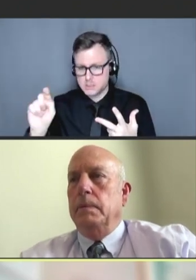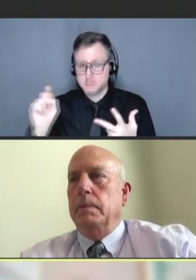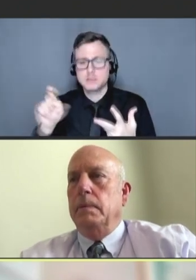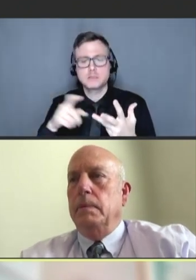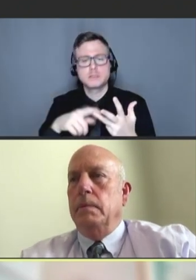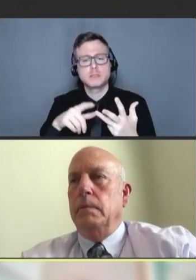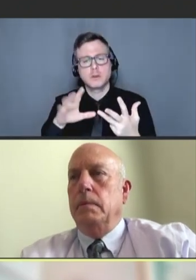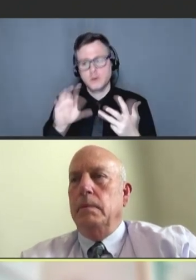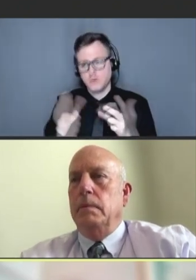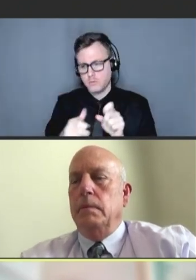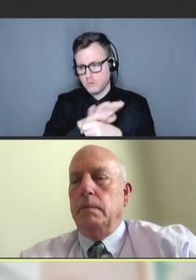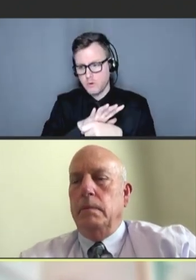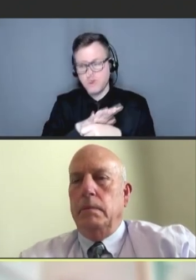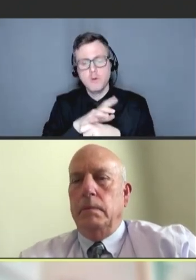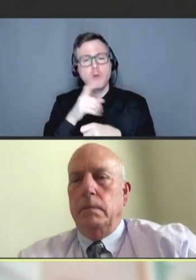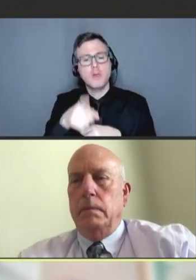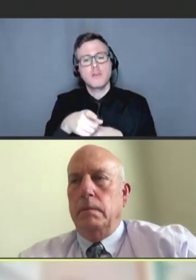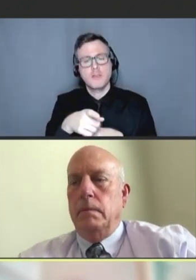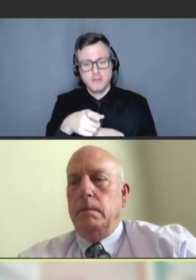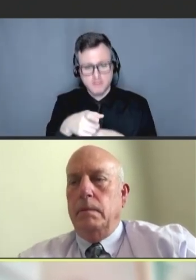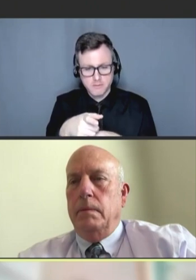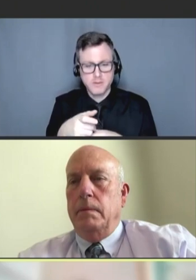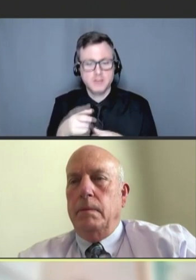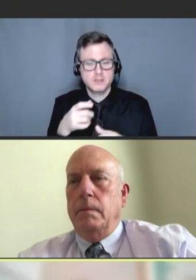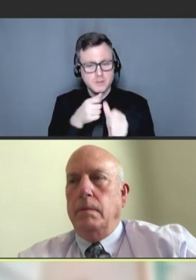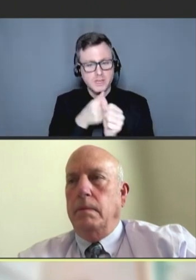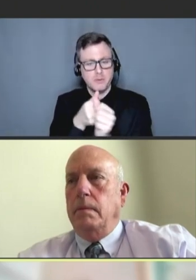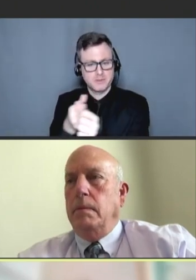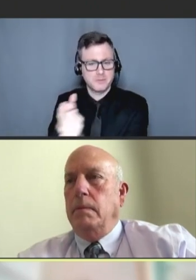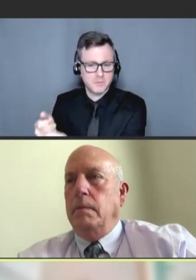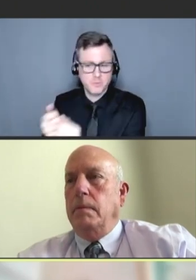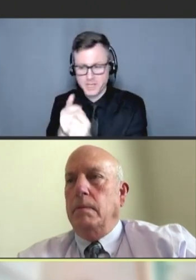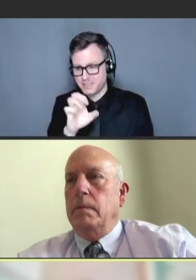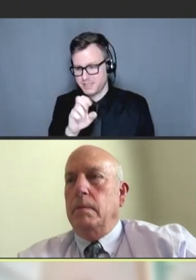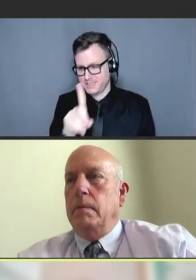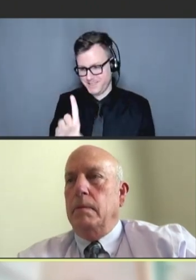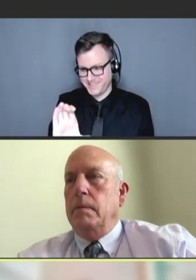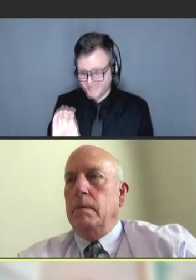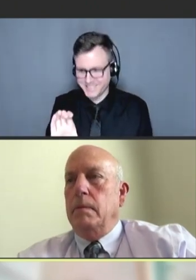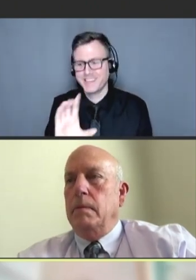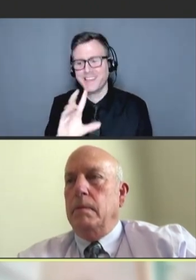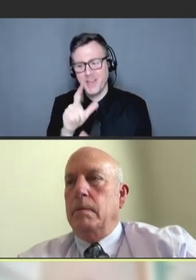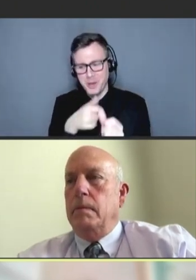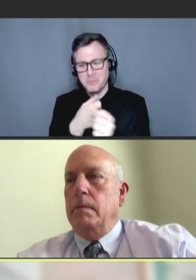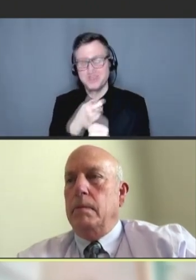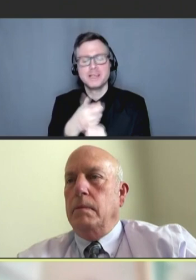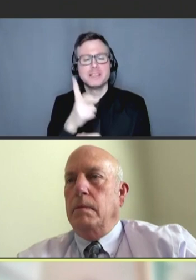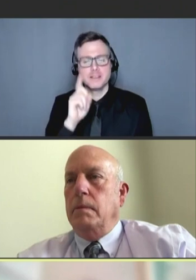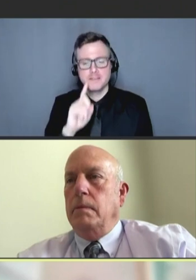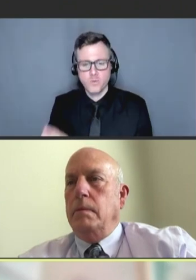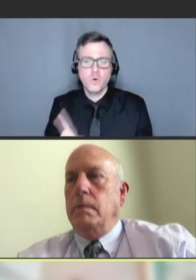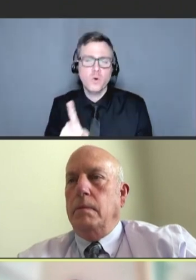vaccines to keep in step with CDC and vaccine updates to availability.